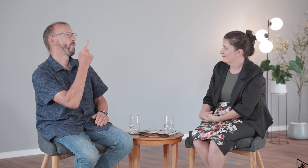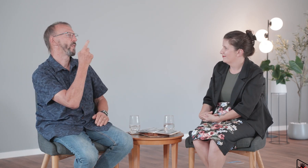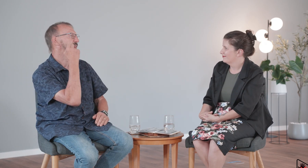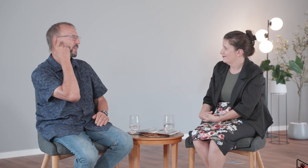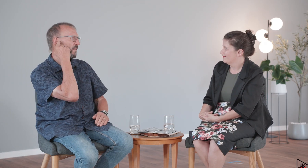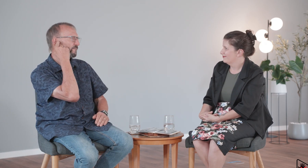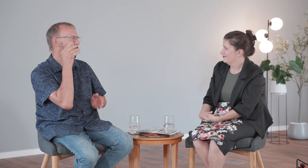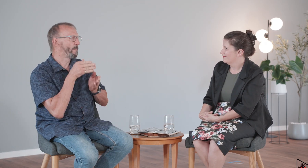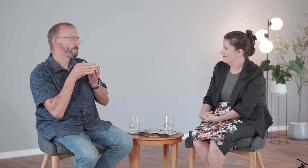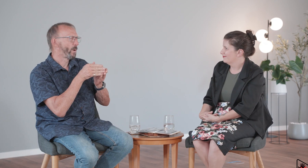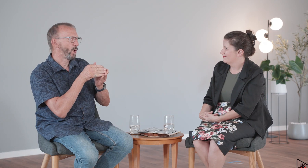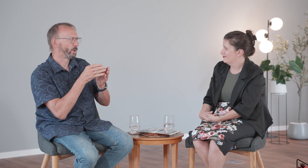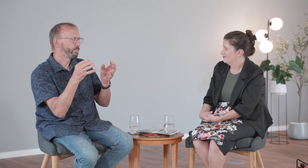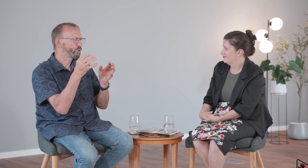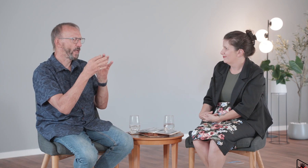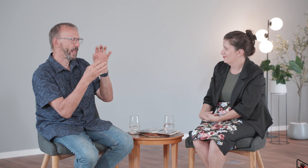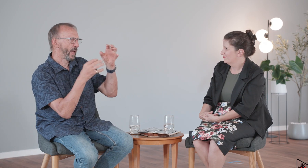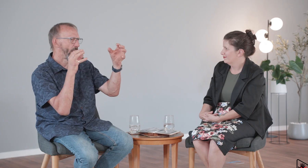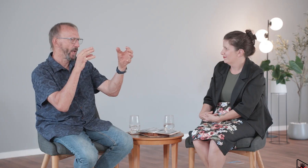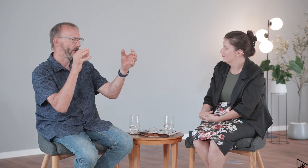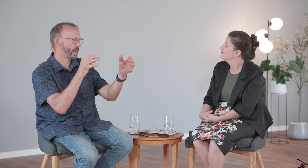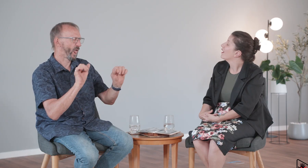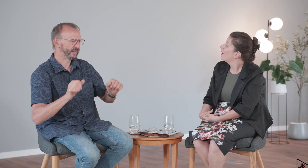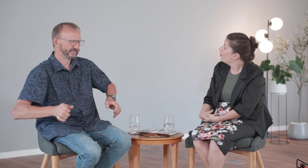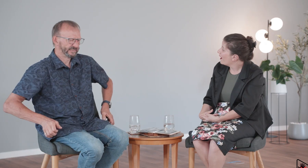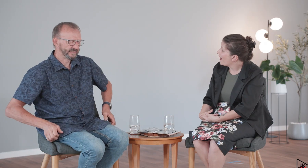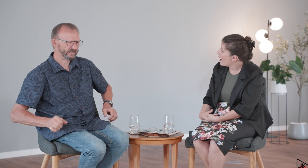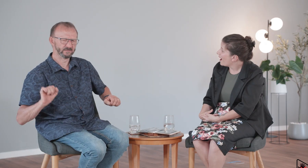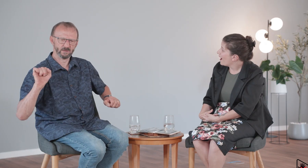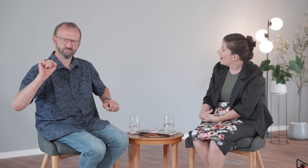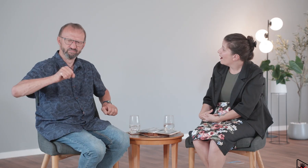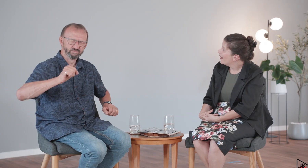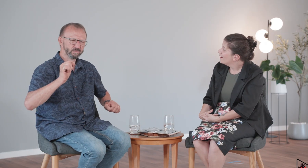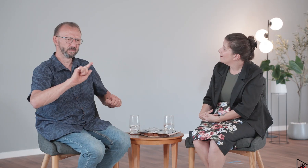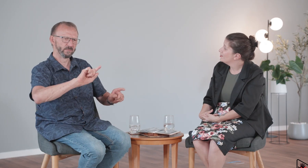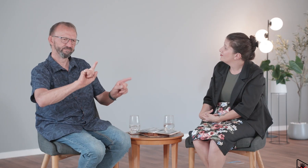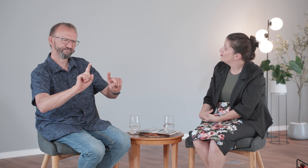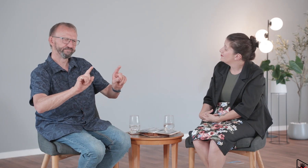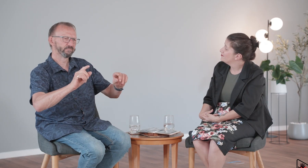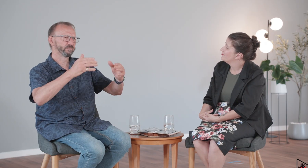There was one who was kind of putting together the different components of the boat like the seat,